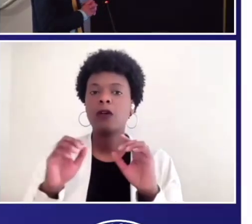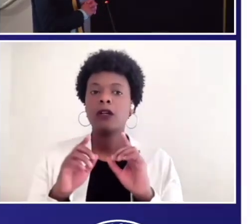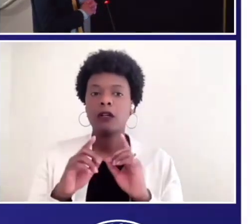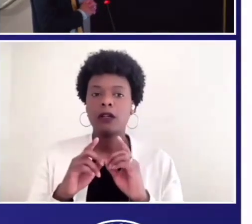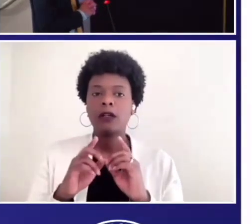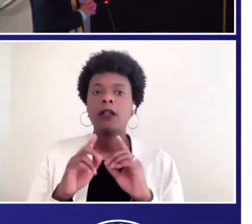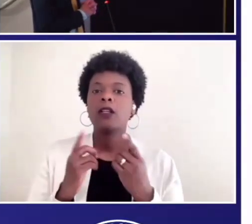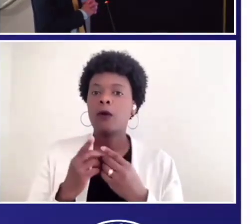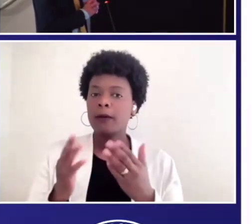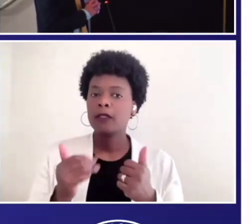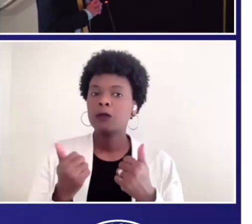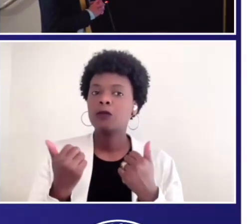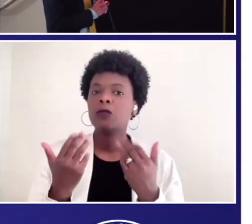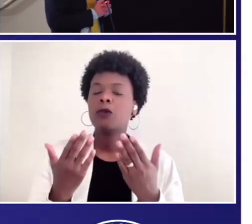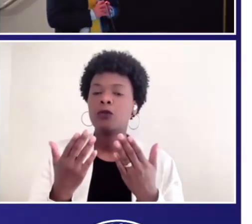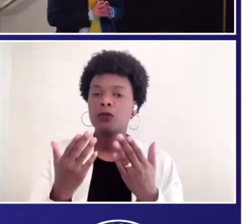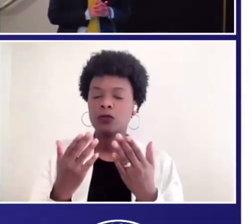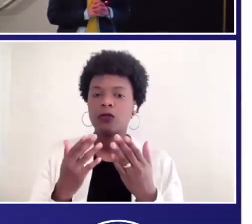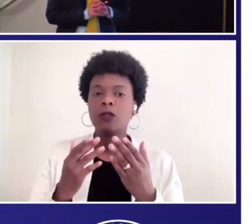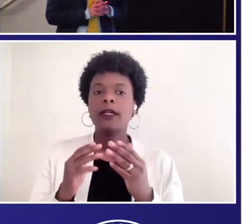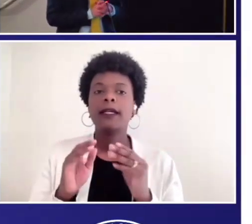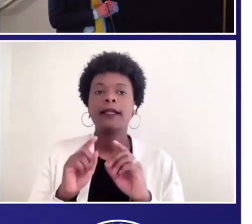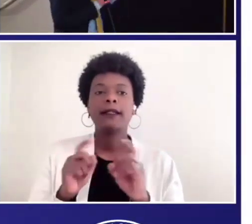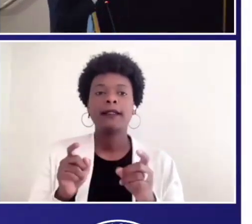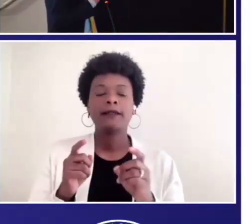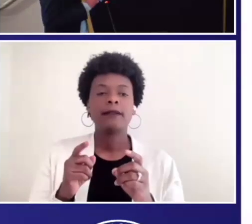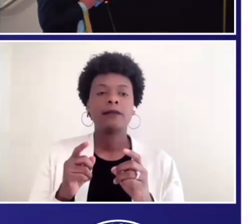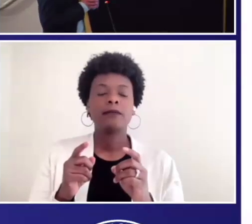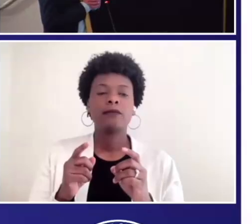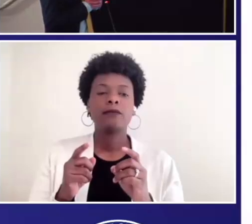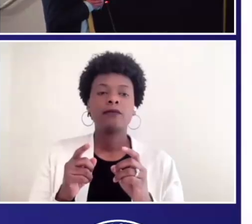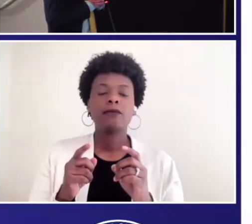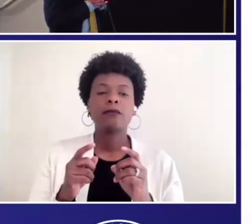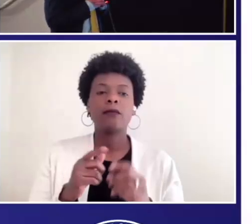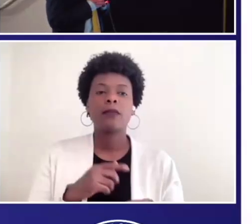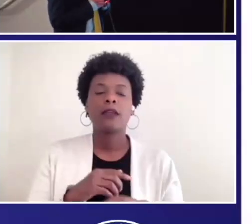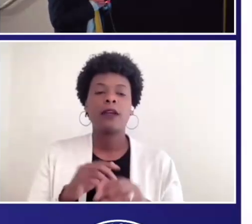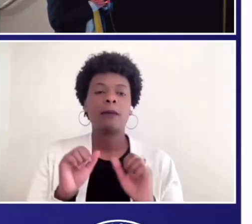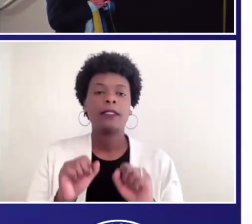proposal provides eligibility -- I'll say potential eligibility for 44